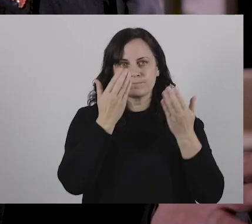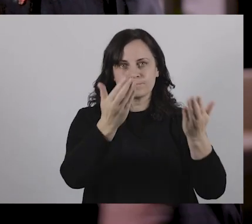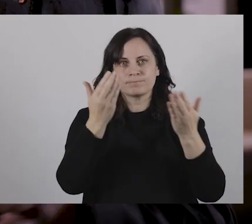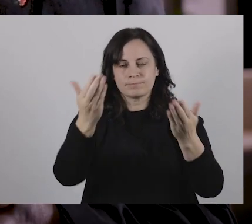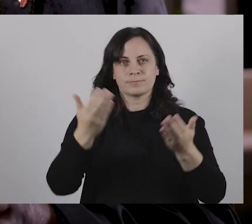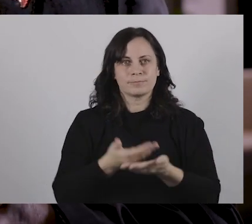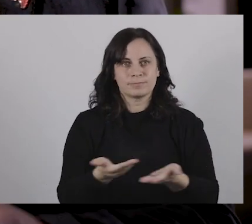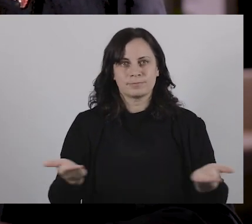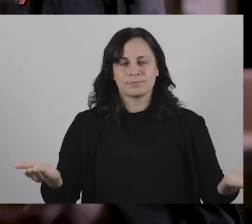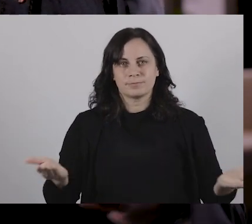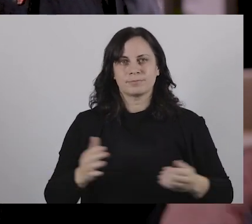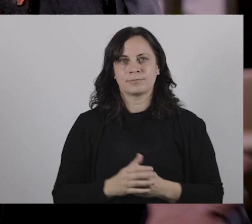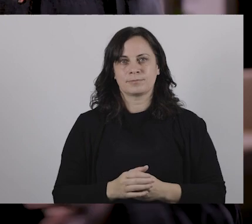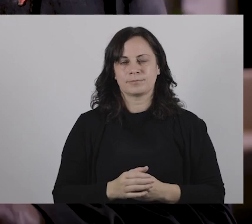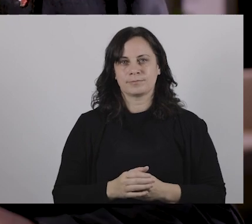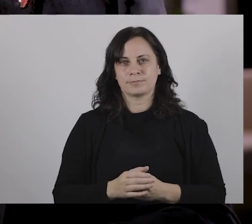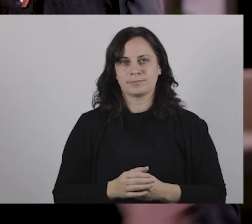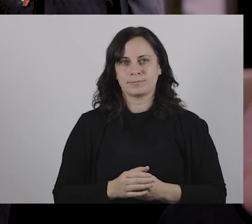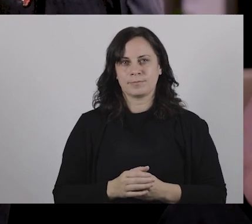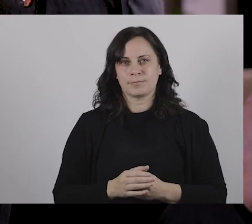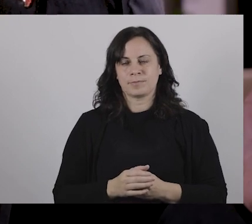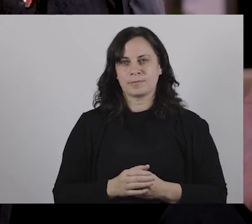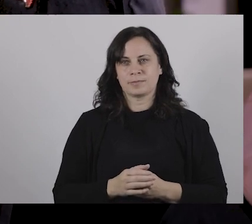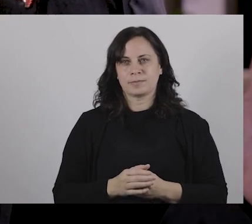Tēnā tātou katoa. Tihei mauri ora. Kia kaha te reo Māori.